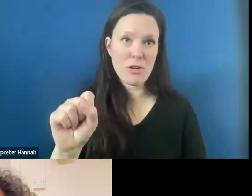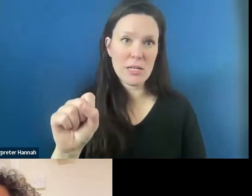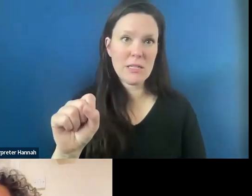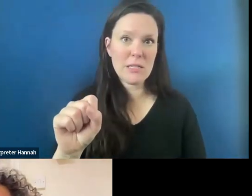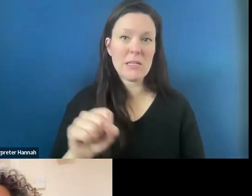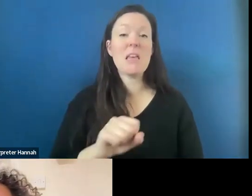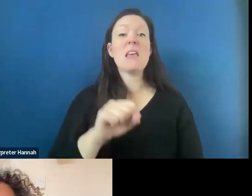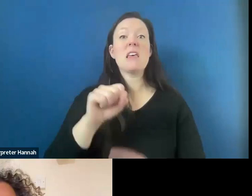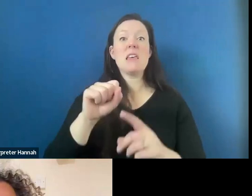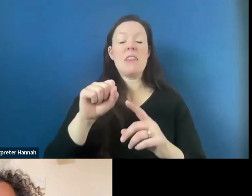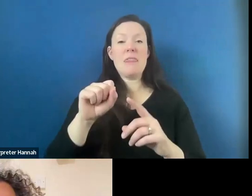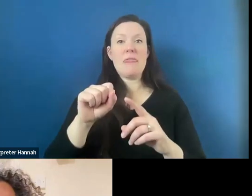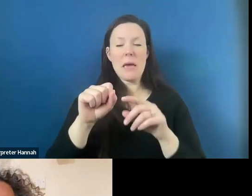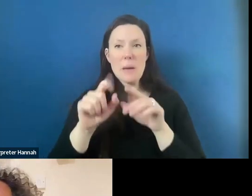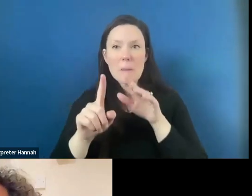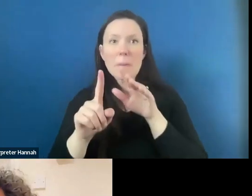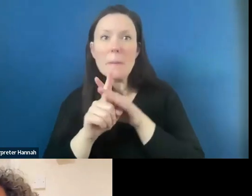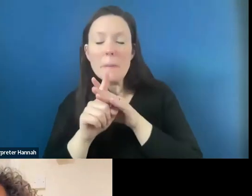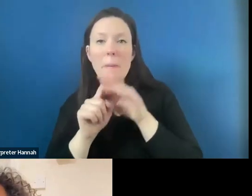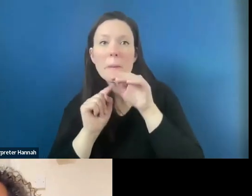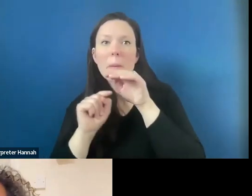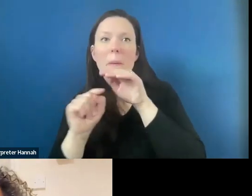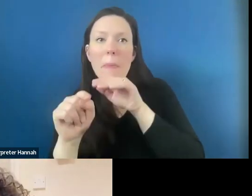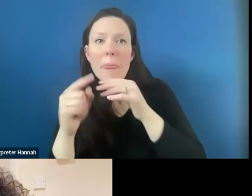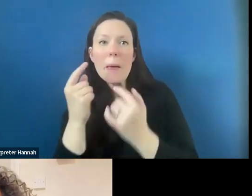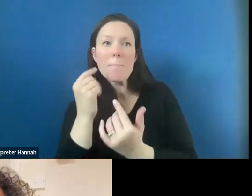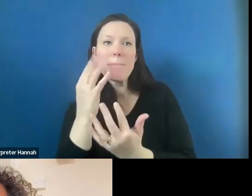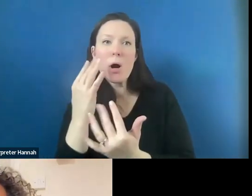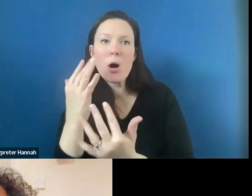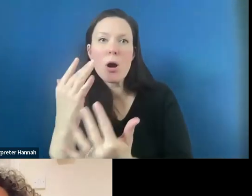And as a strategy of immiseration, this is part of it.